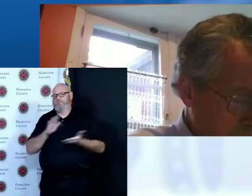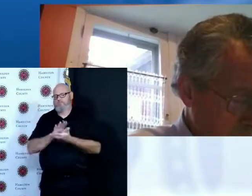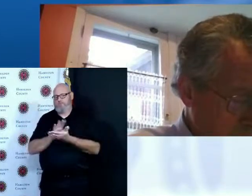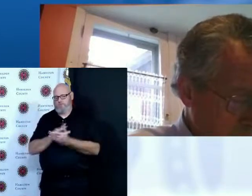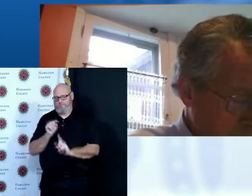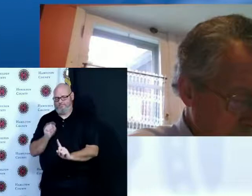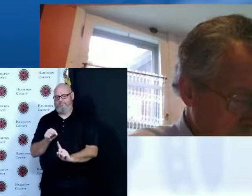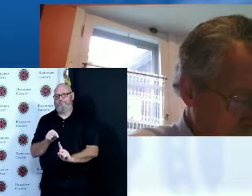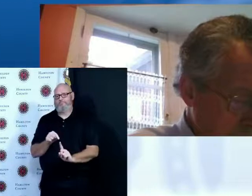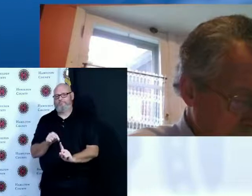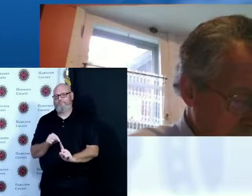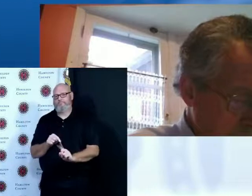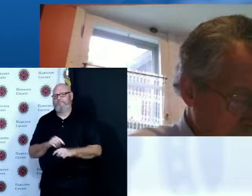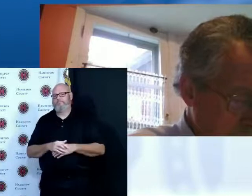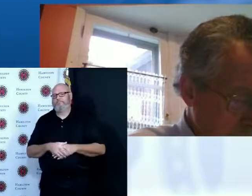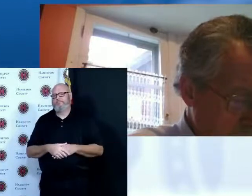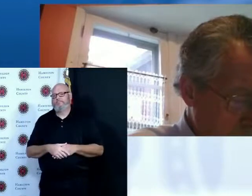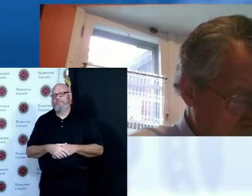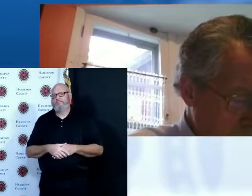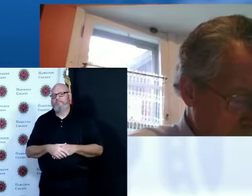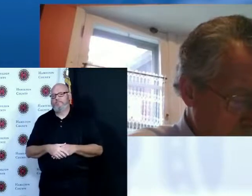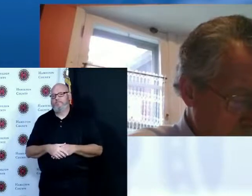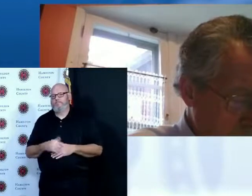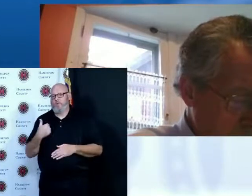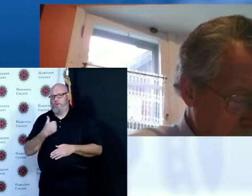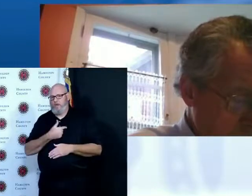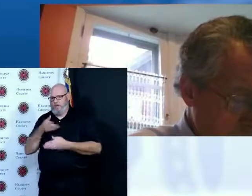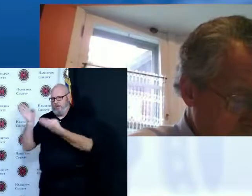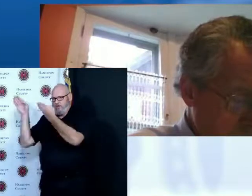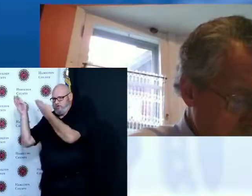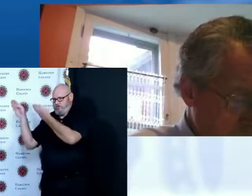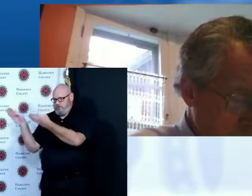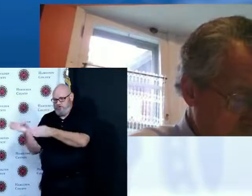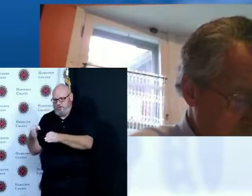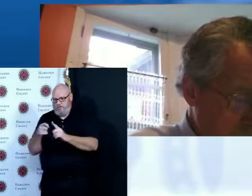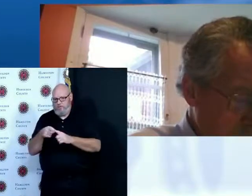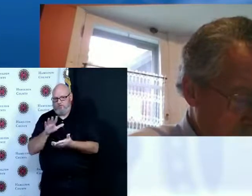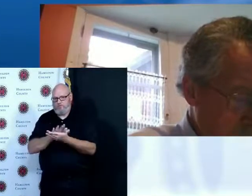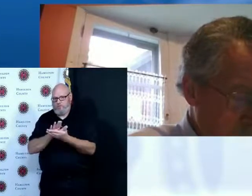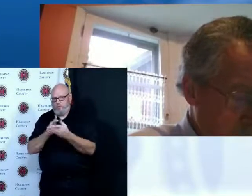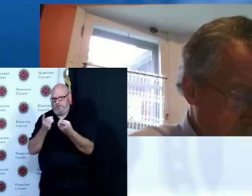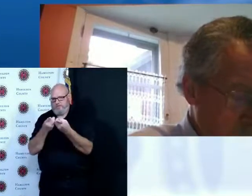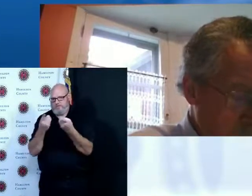population the state is who is directing which schools go next and so that is shifting some of